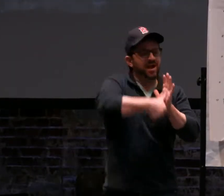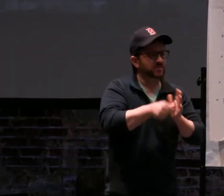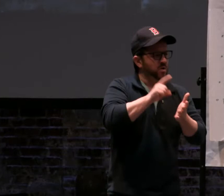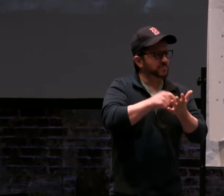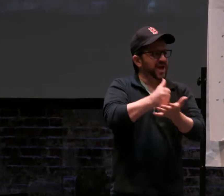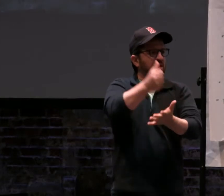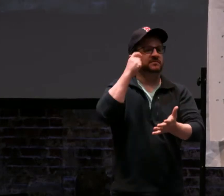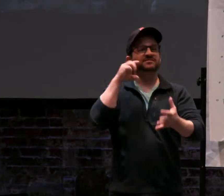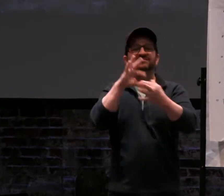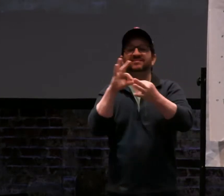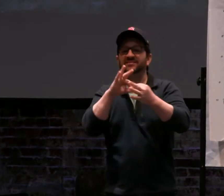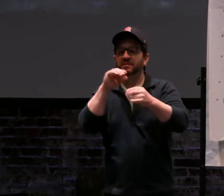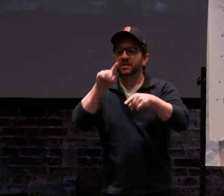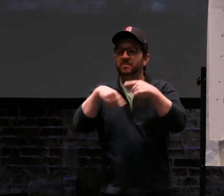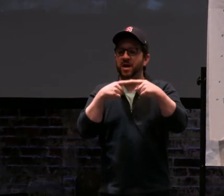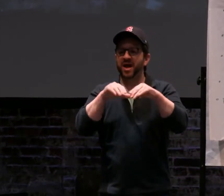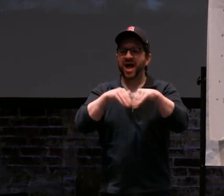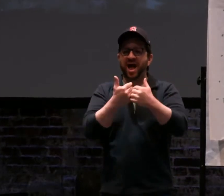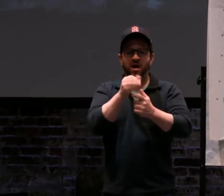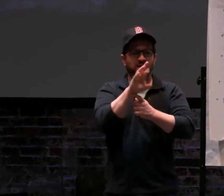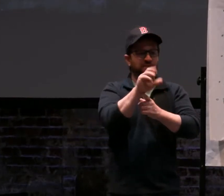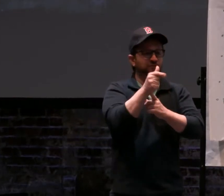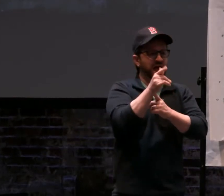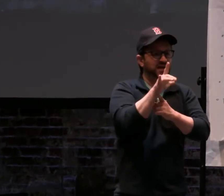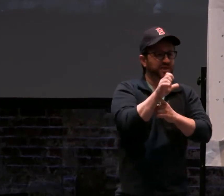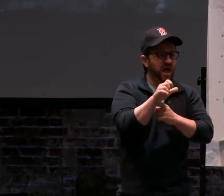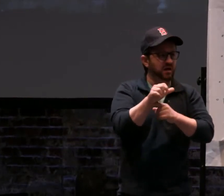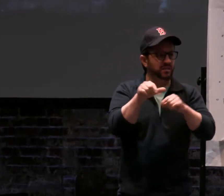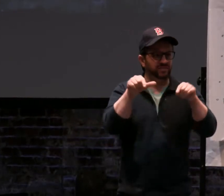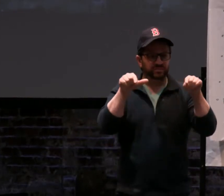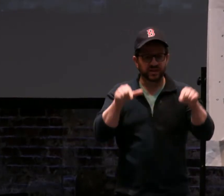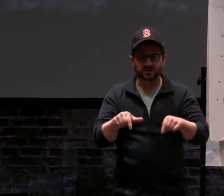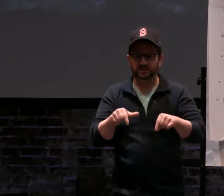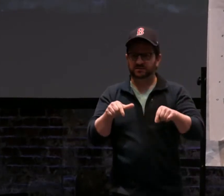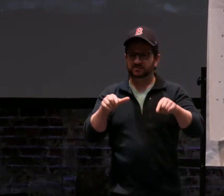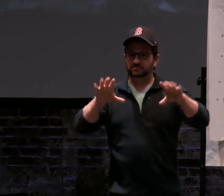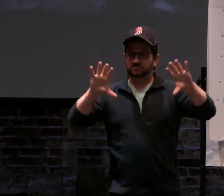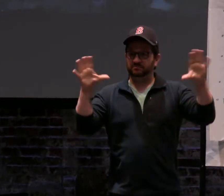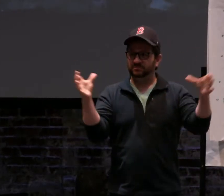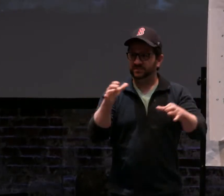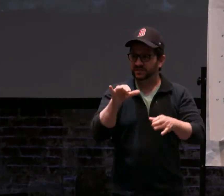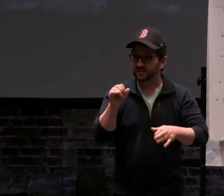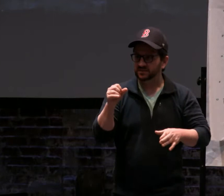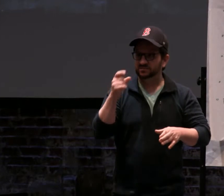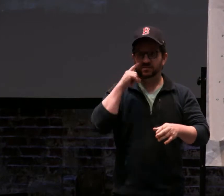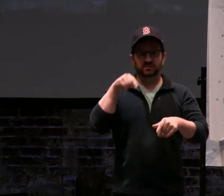Again, I would like to emphasize what Alexandria mentioned about how fragile this is.